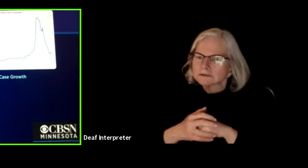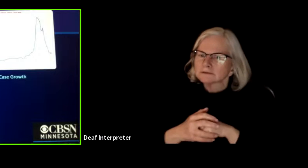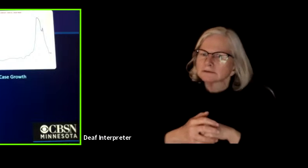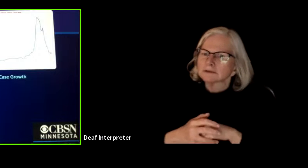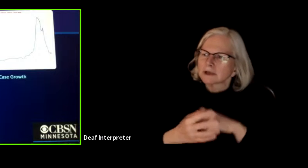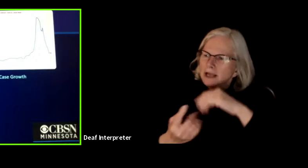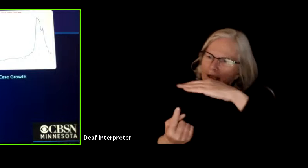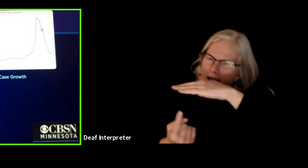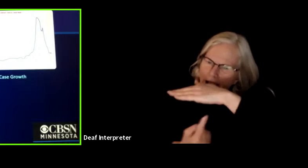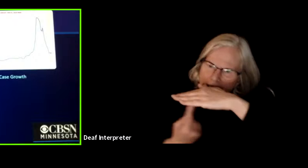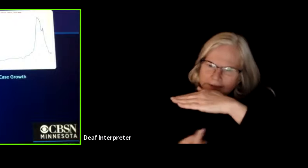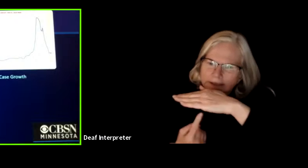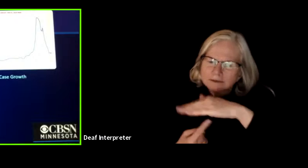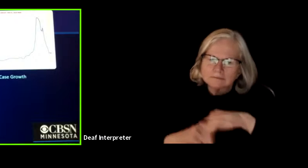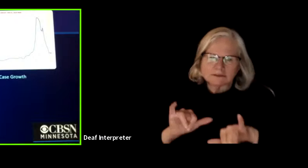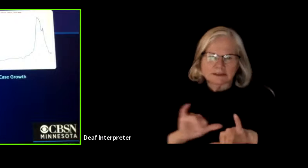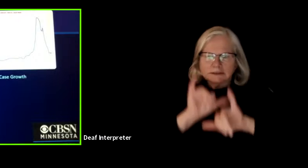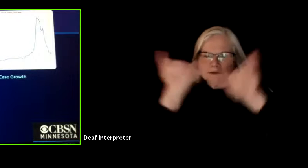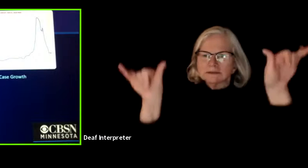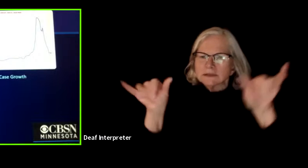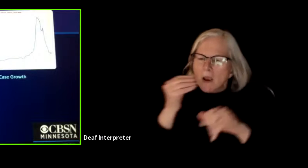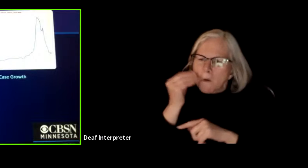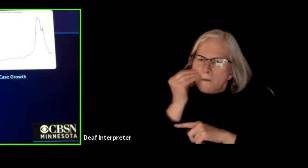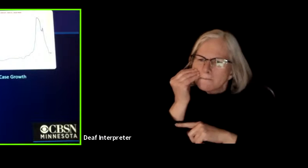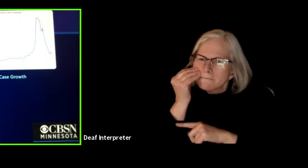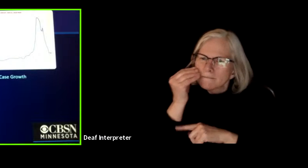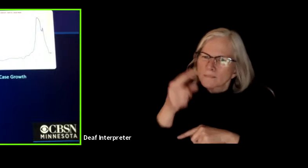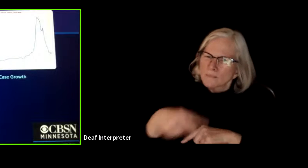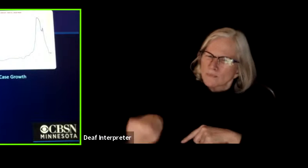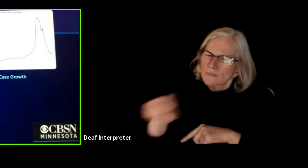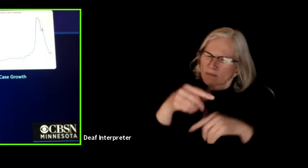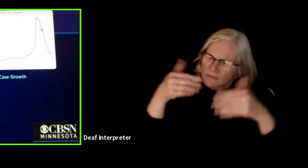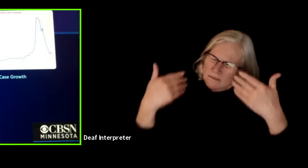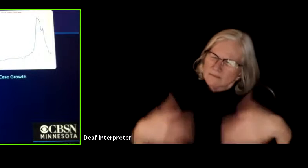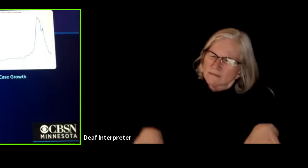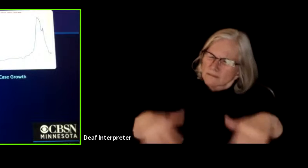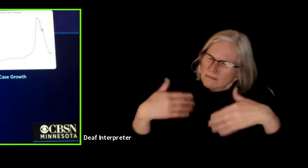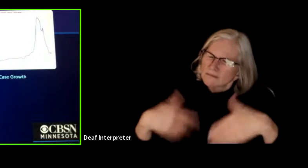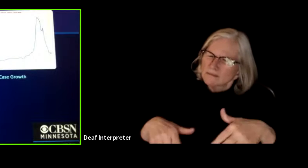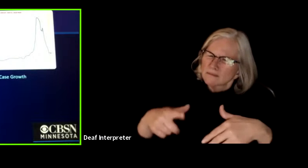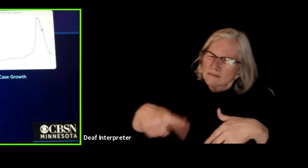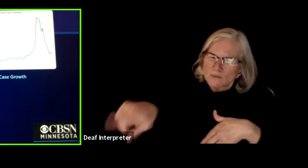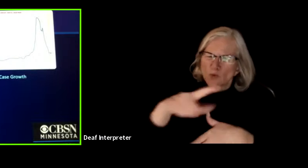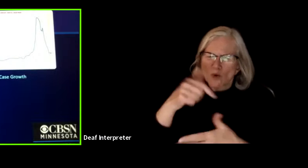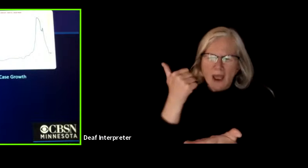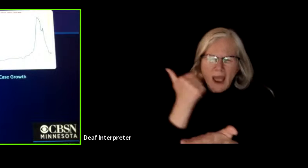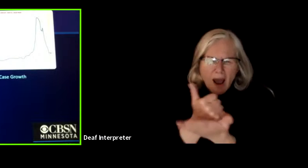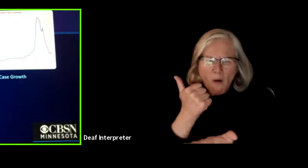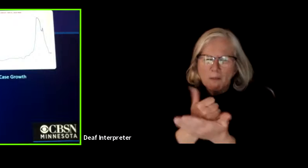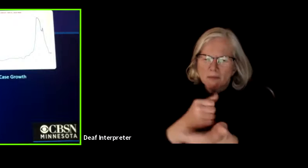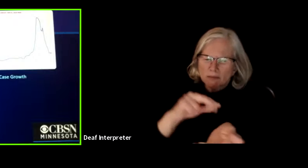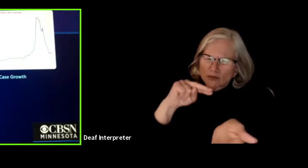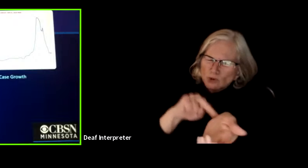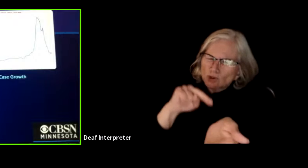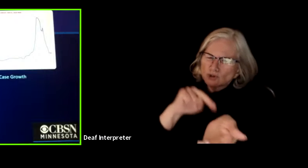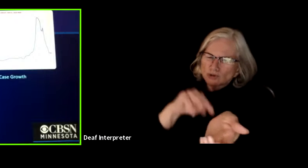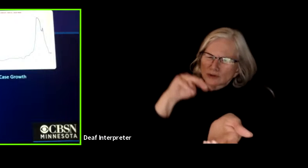DIDN'T HAVE TO HAVE SOMEONE ELSE COME IN OR THAT WE NEEDED TO HAVE TO SHIFT PEOPLE TO ANOTHER HOSPITAL. AND THE GOOD NEWS IS,